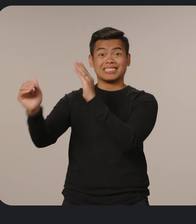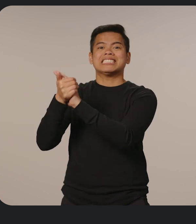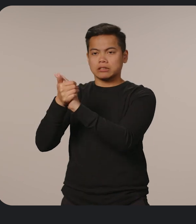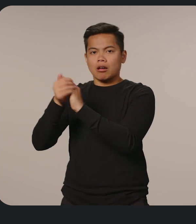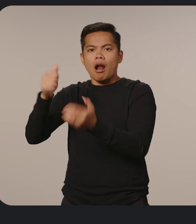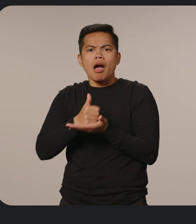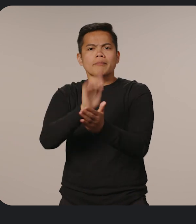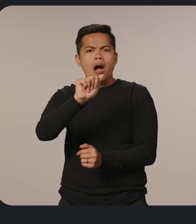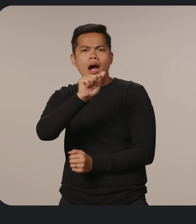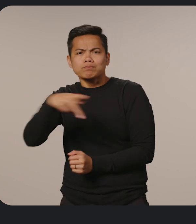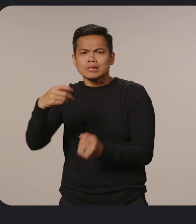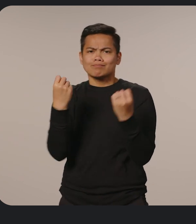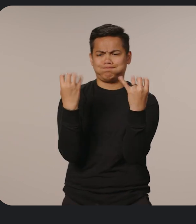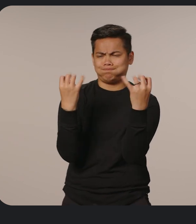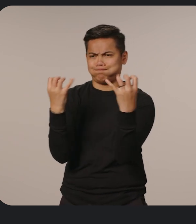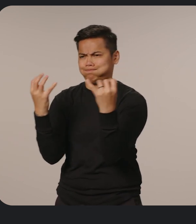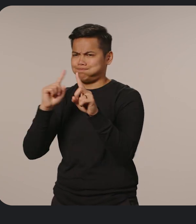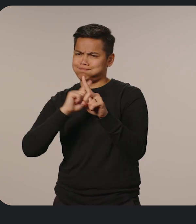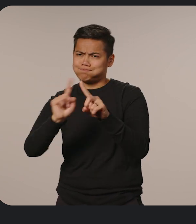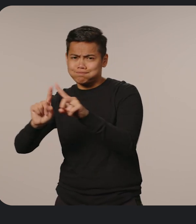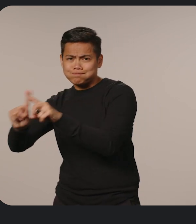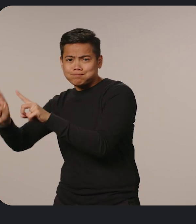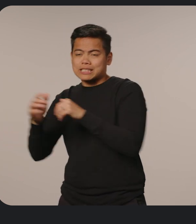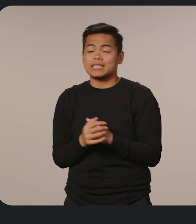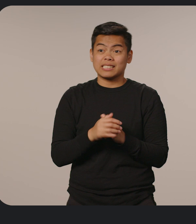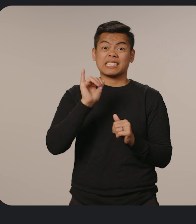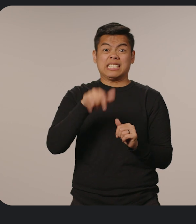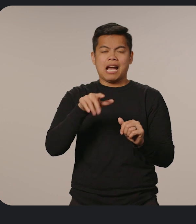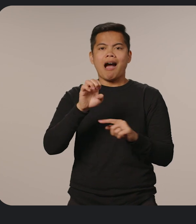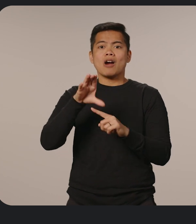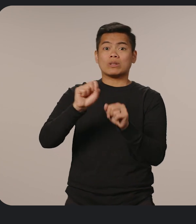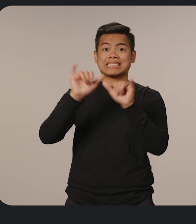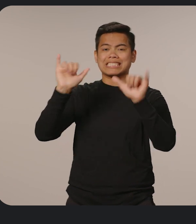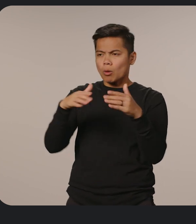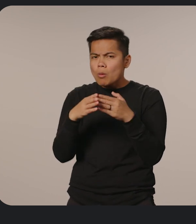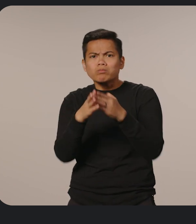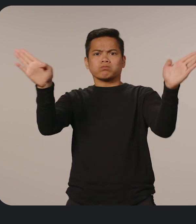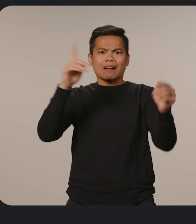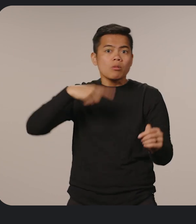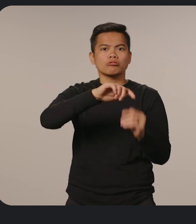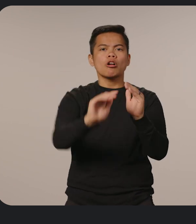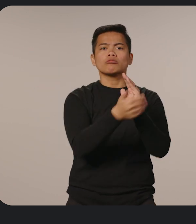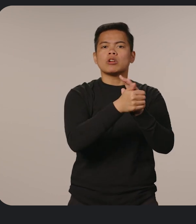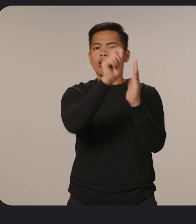apps Firebase provides a rich ecosystem of Open Source extensions written and